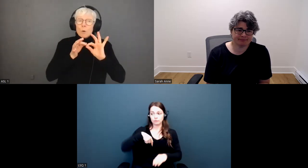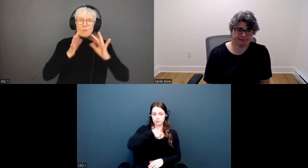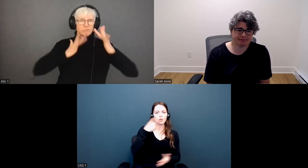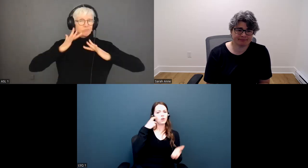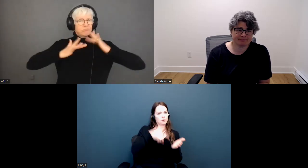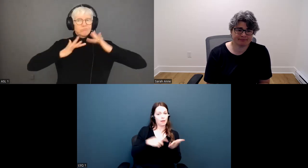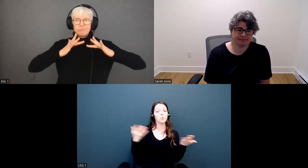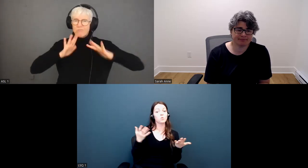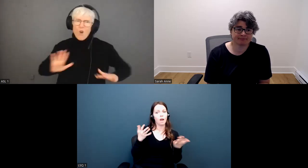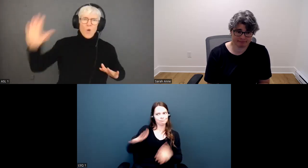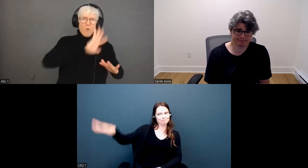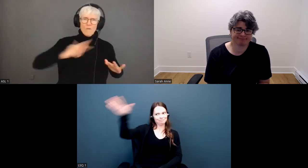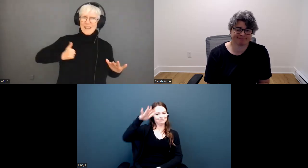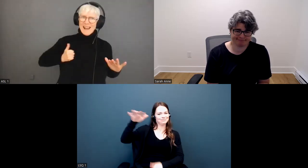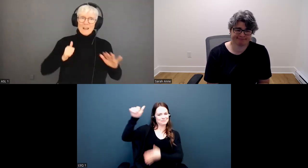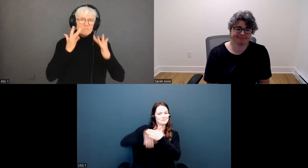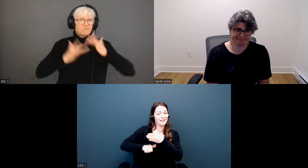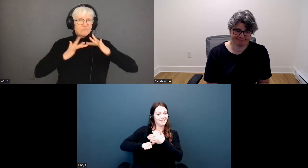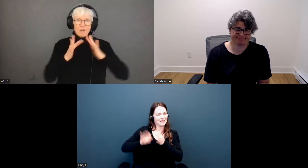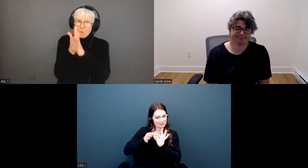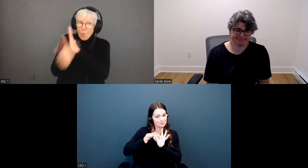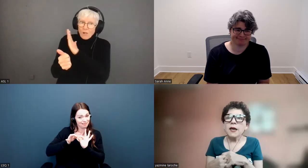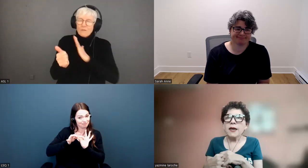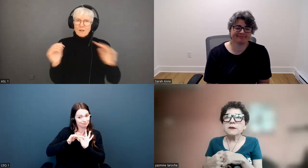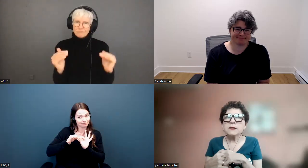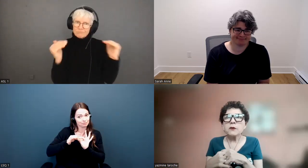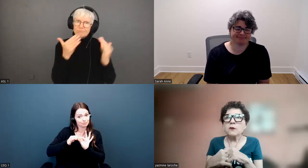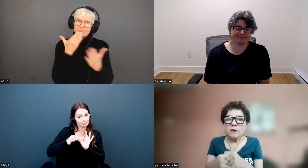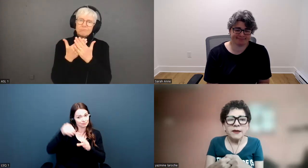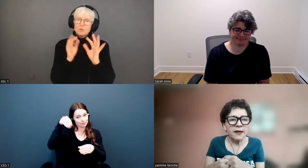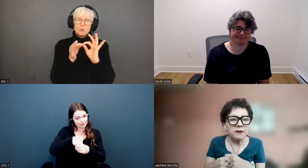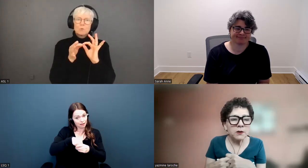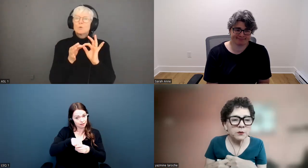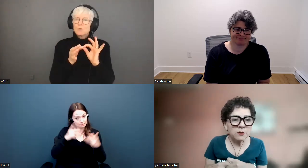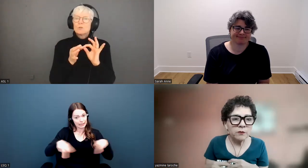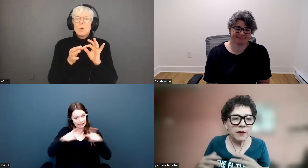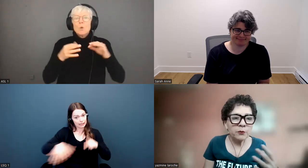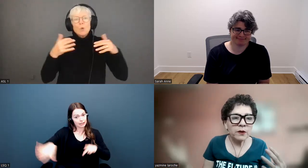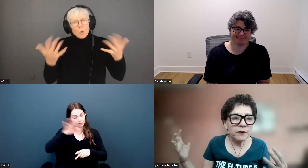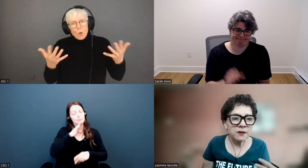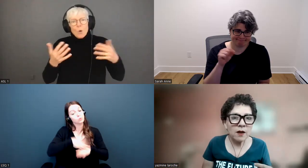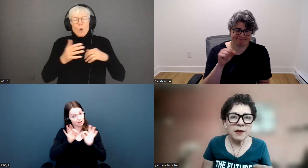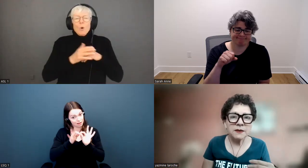across this country of of qualified interpreters and so again in terms of my previous comment